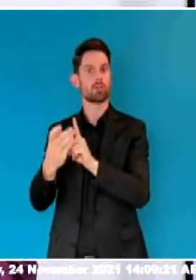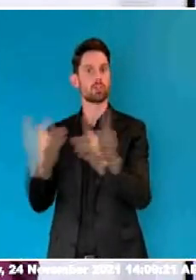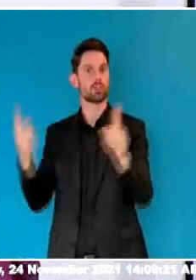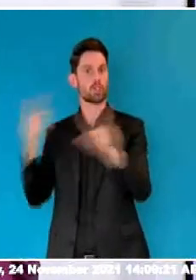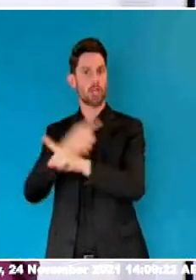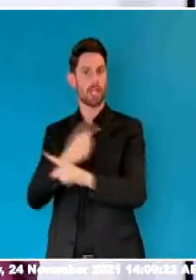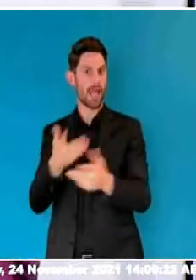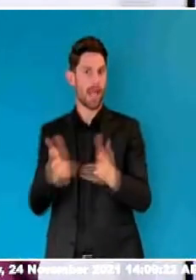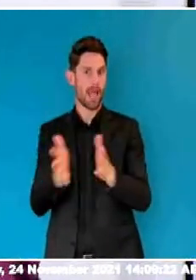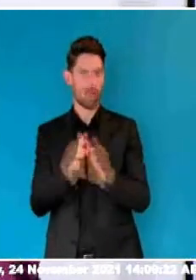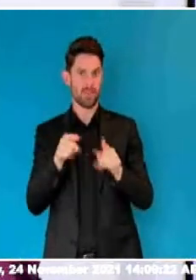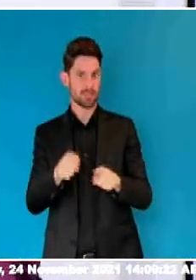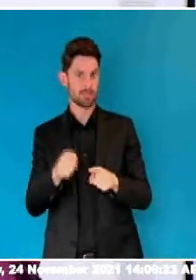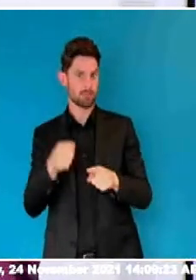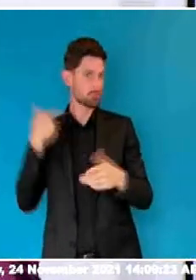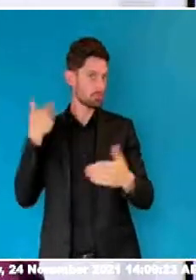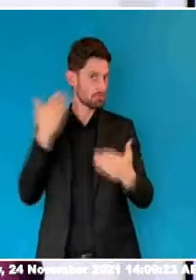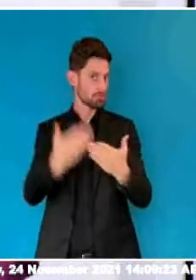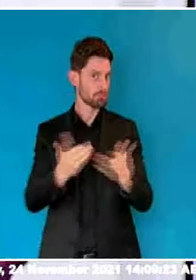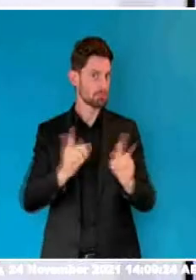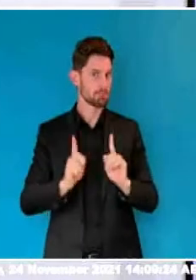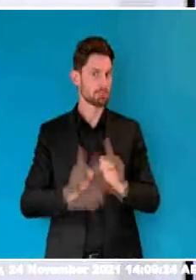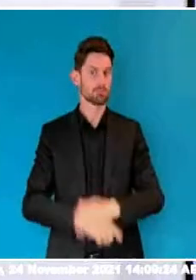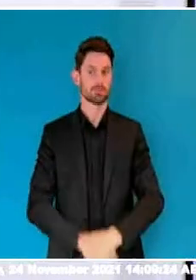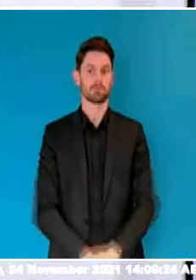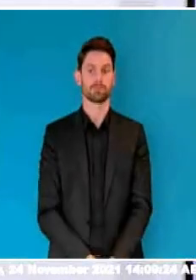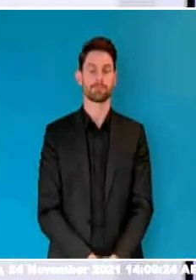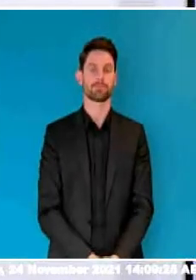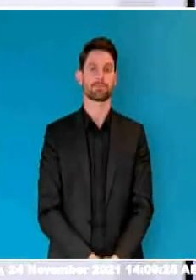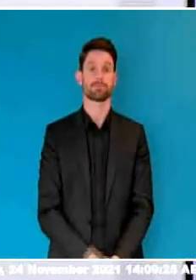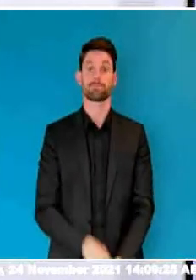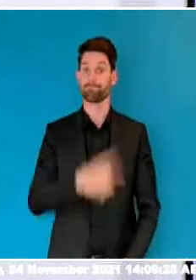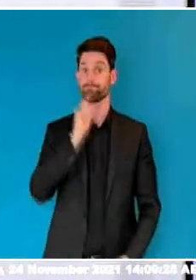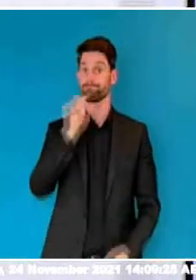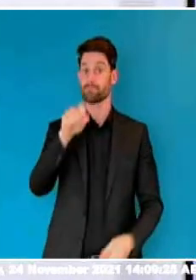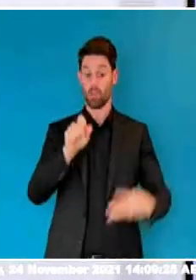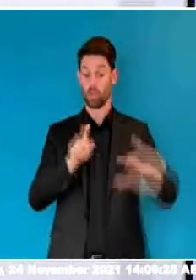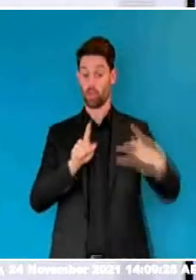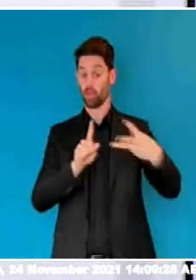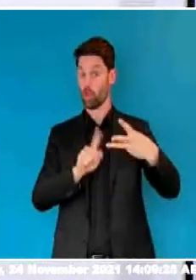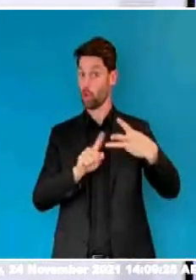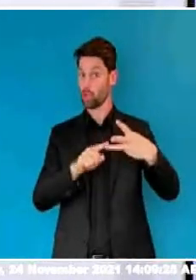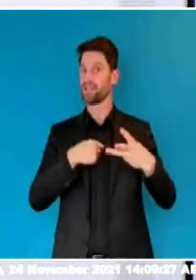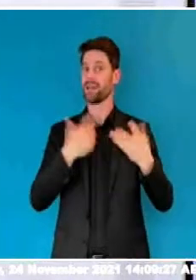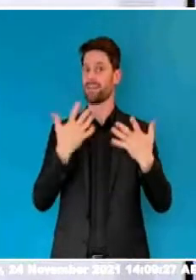So the work of Pillar 3 has been published and is publicly available and we've